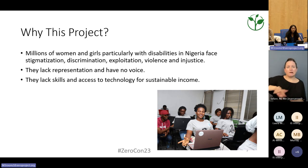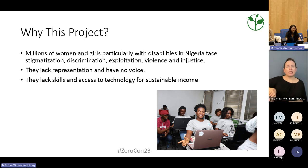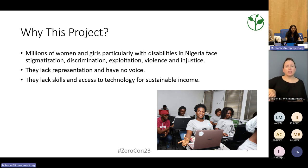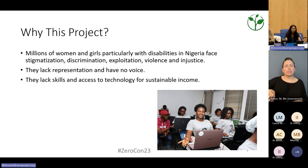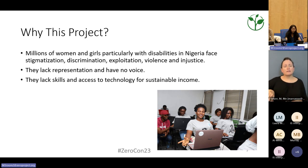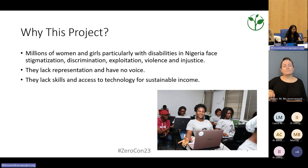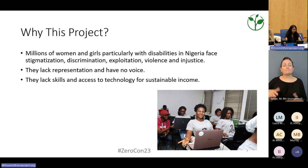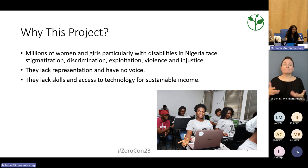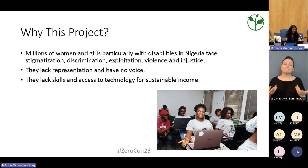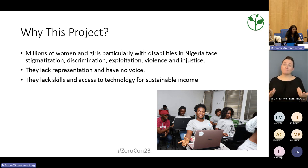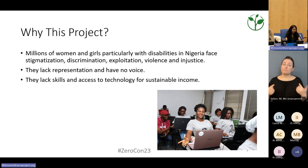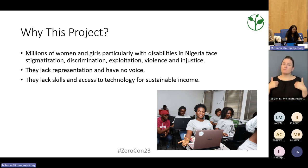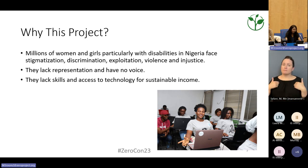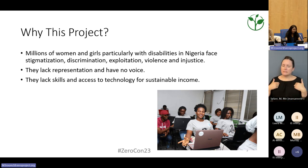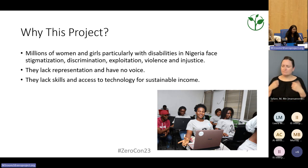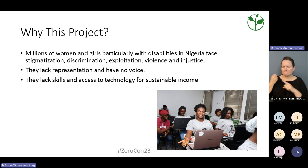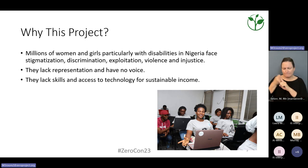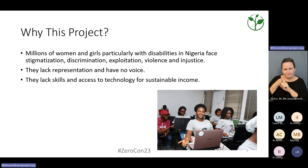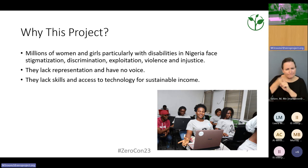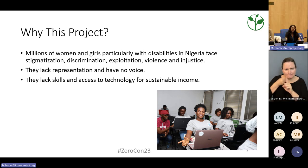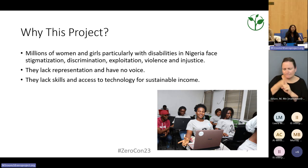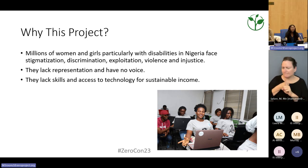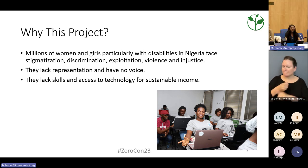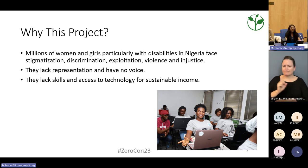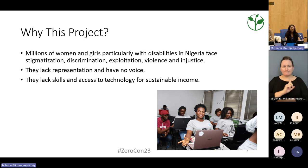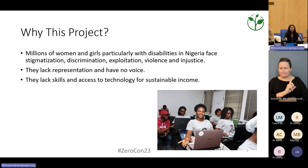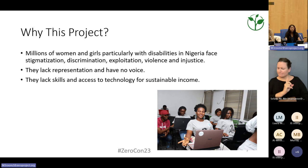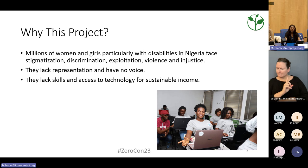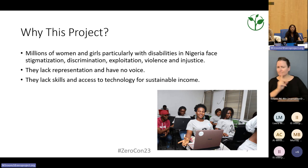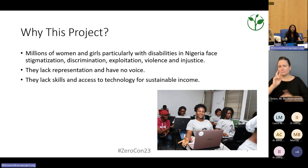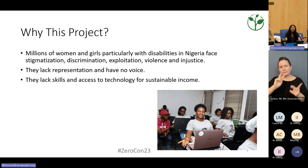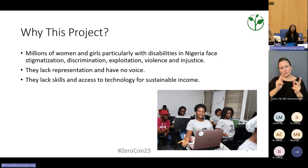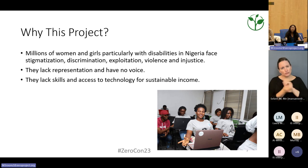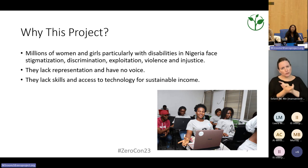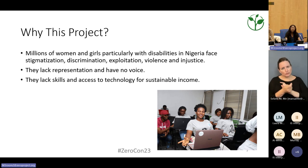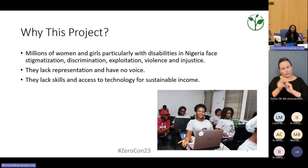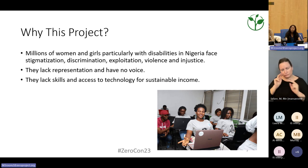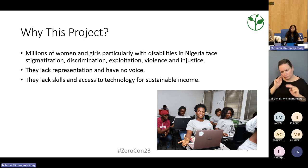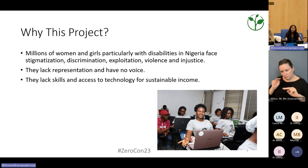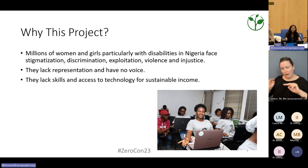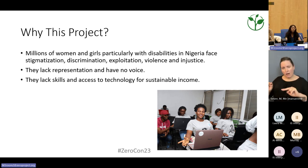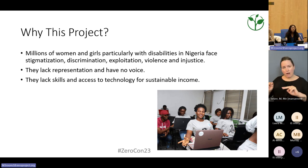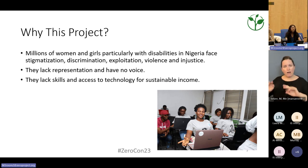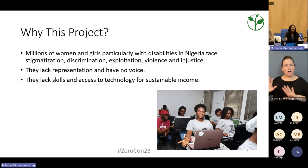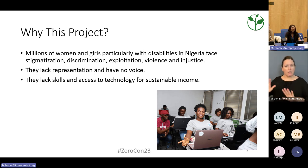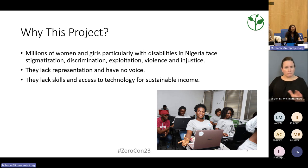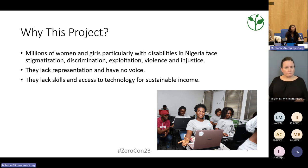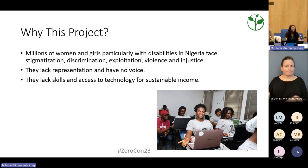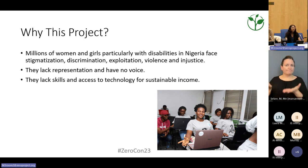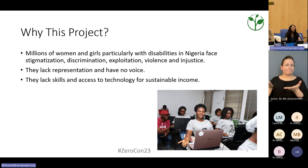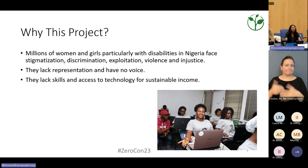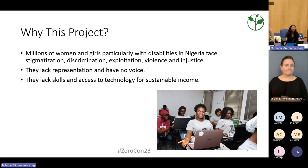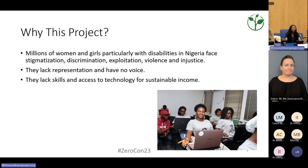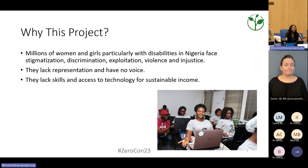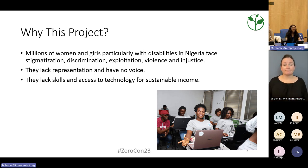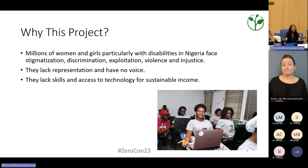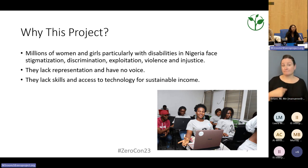challenges. My project takes an innovative approach, which is that the project is focused on